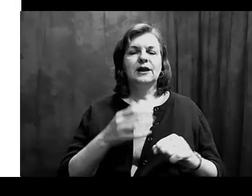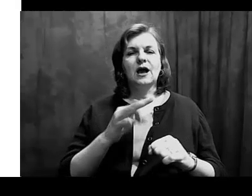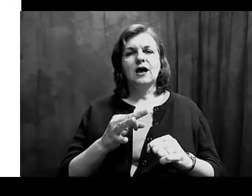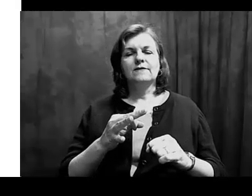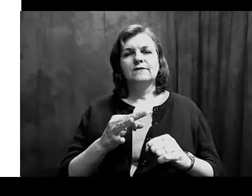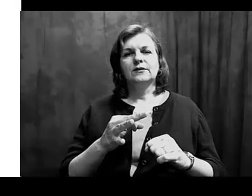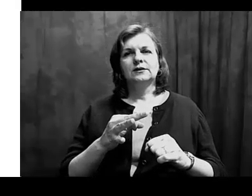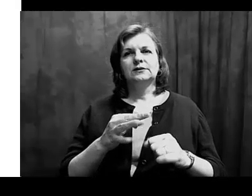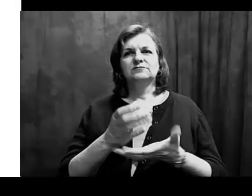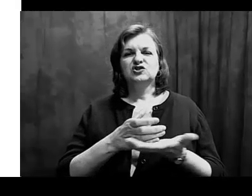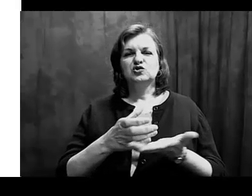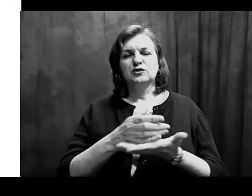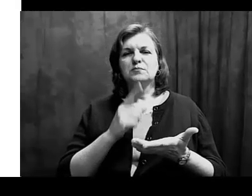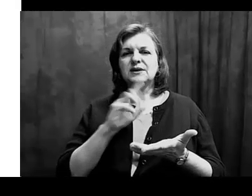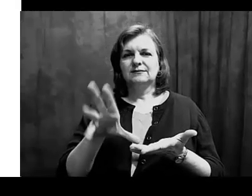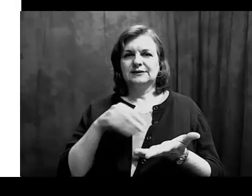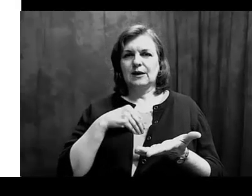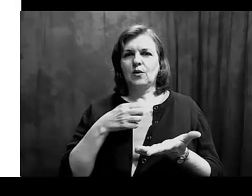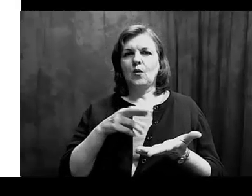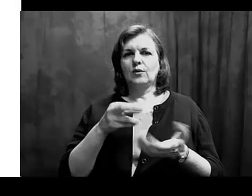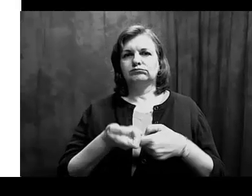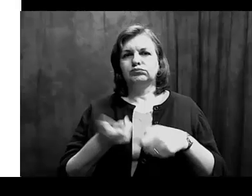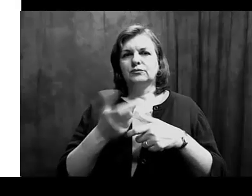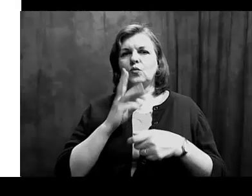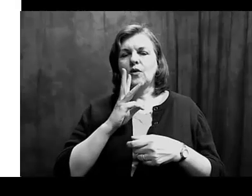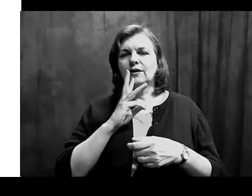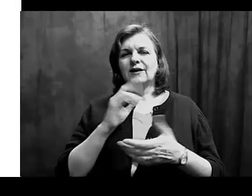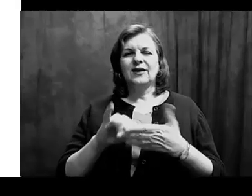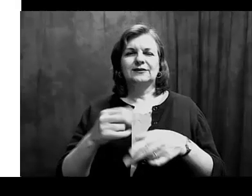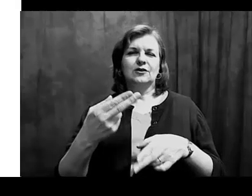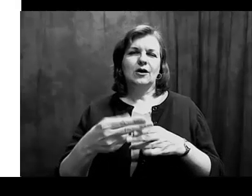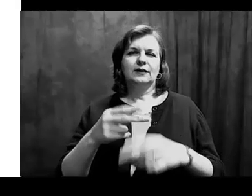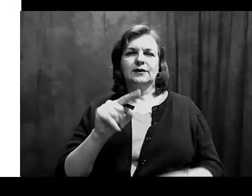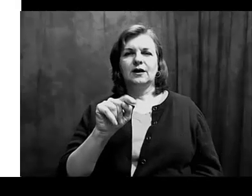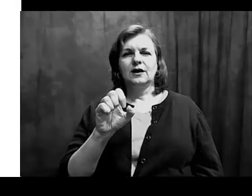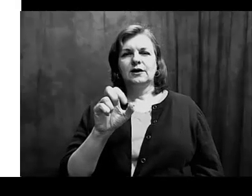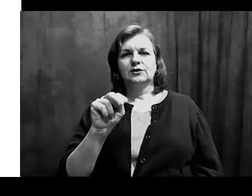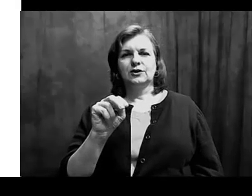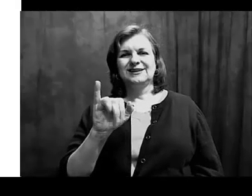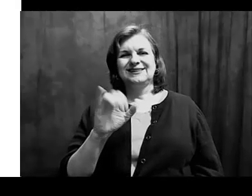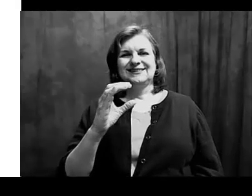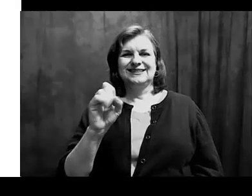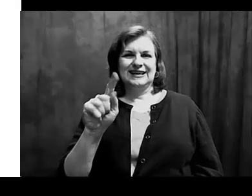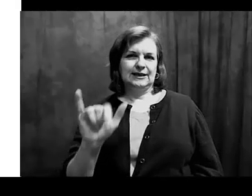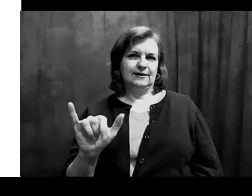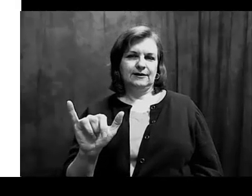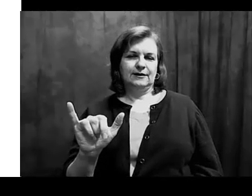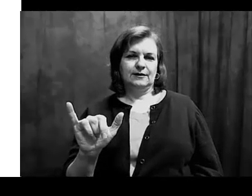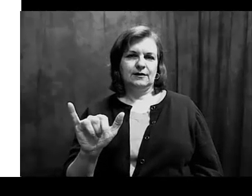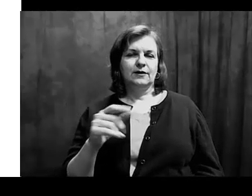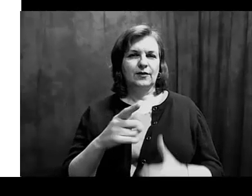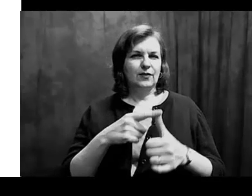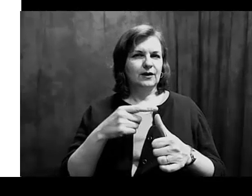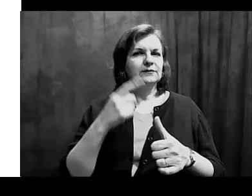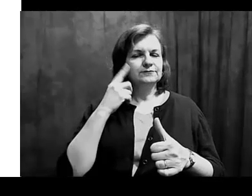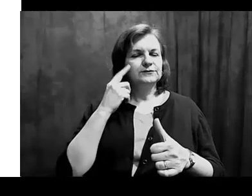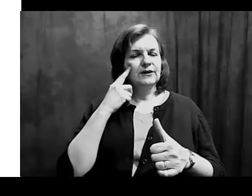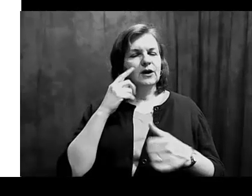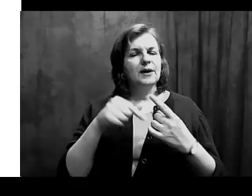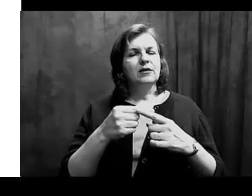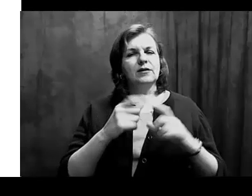because water is moving down the concentration gradient - it's moving from the left where water is high to the right where